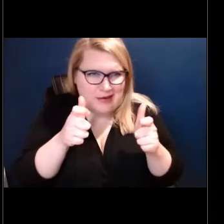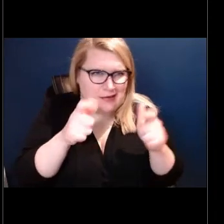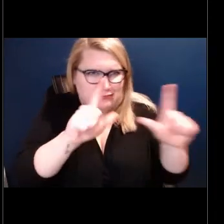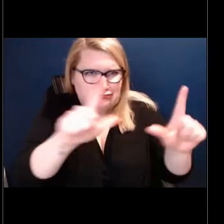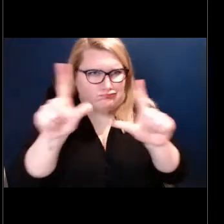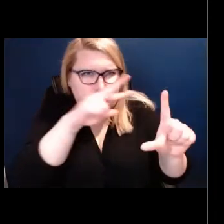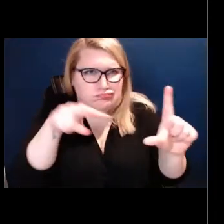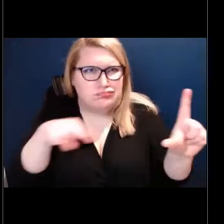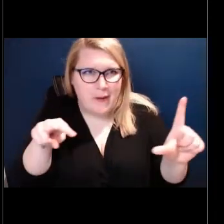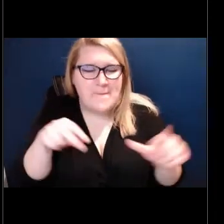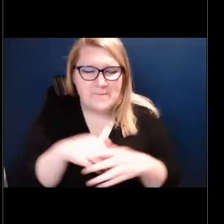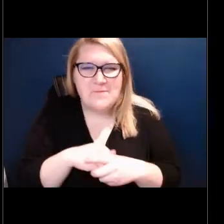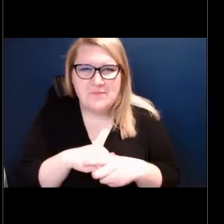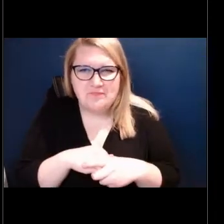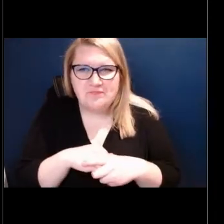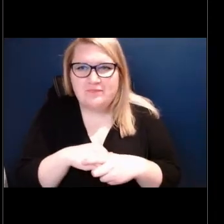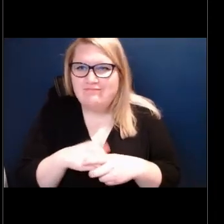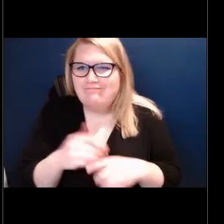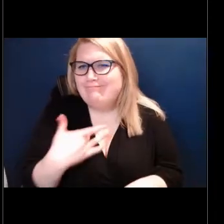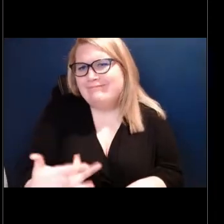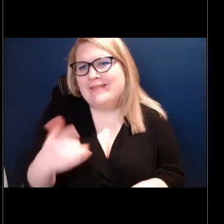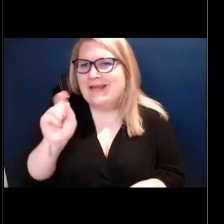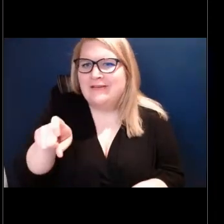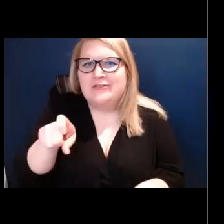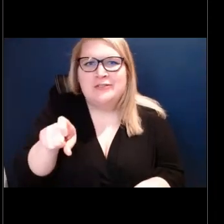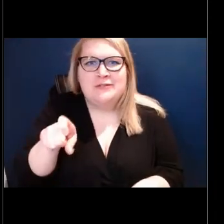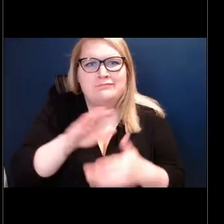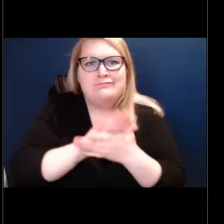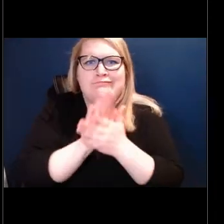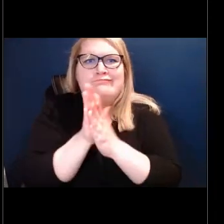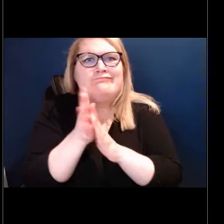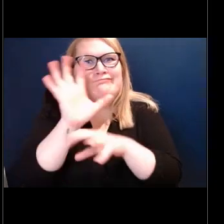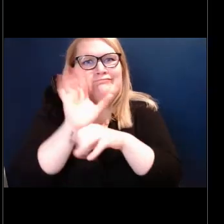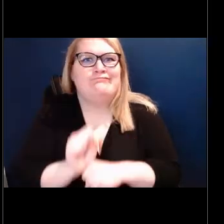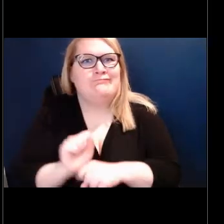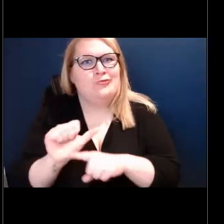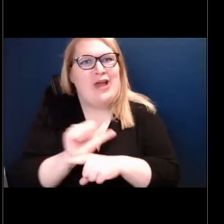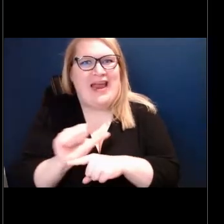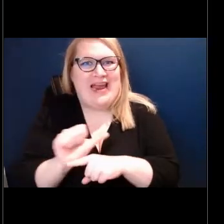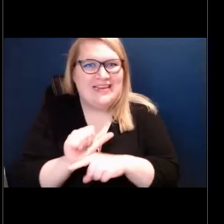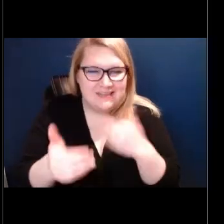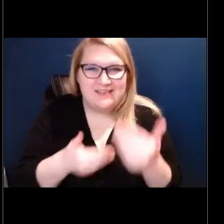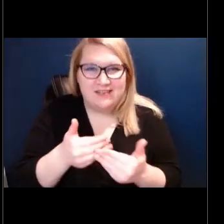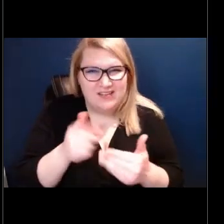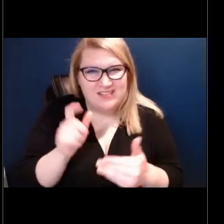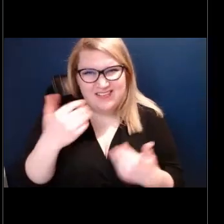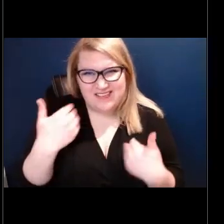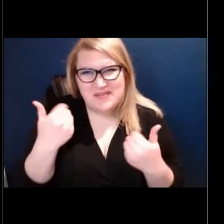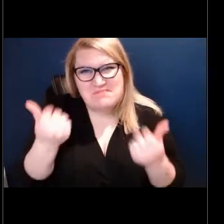So it's something that you just become trained to do. It is a lot of monitors to keep track of,